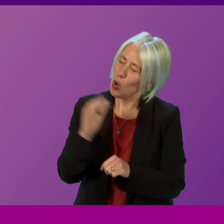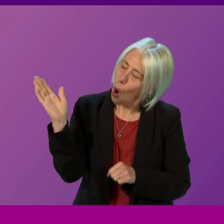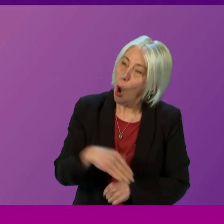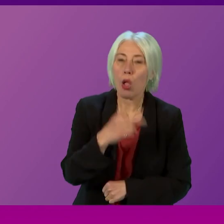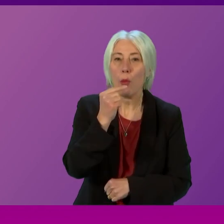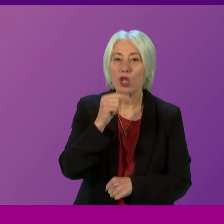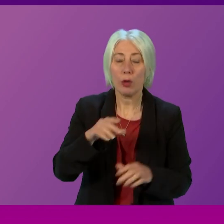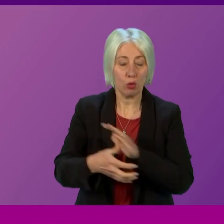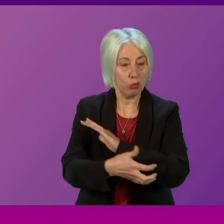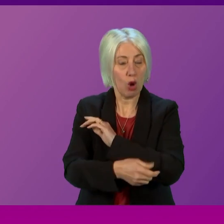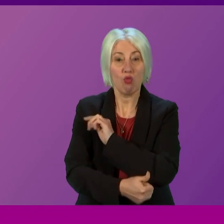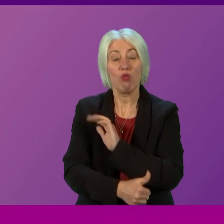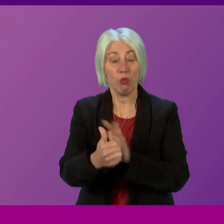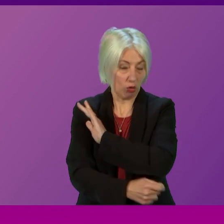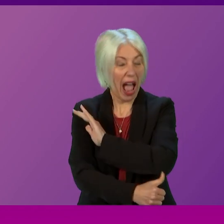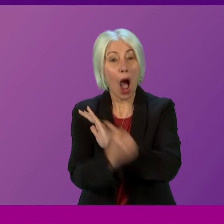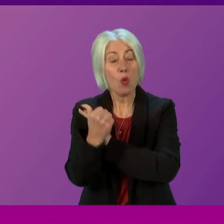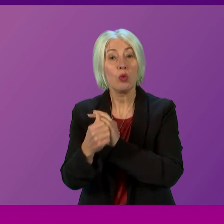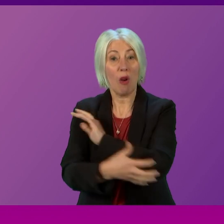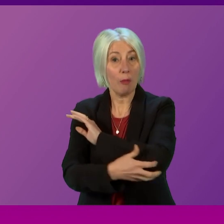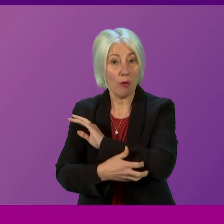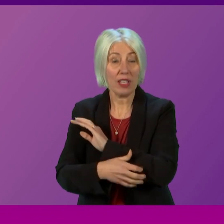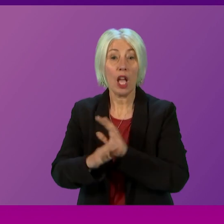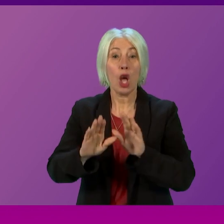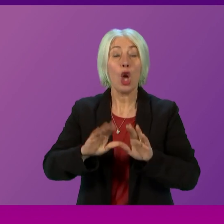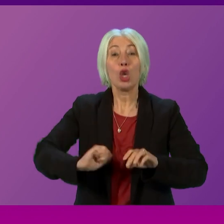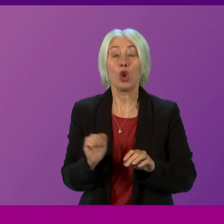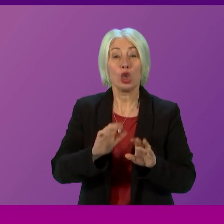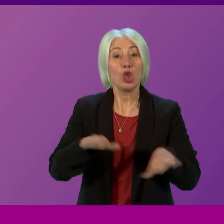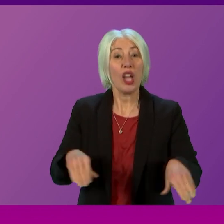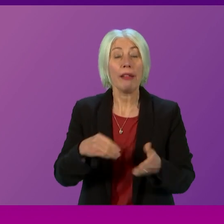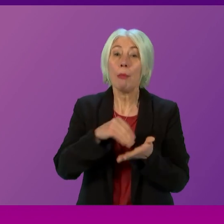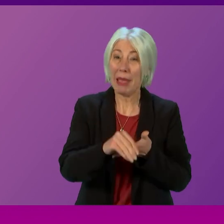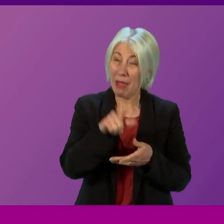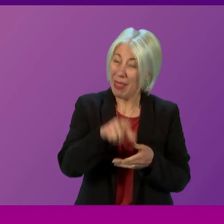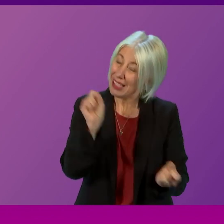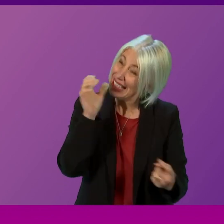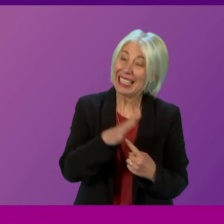out of poverty. The Scottish child payment is the foremost example of that. During times of